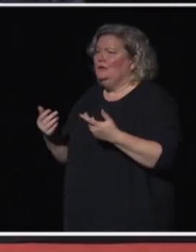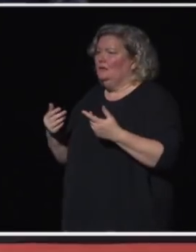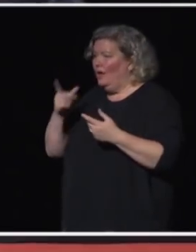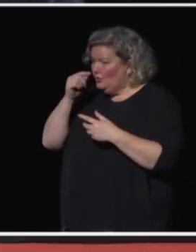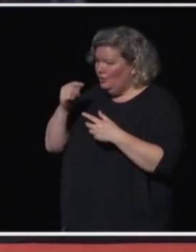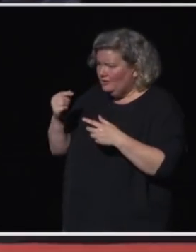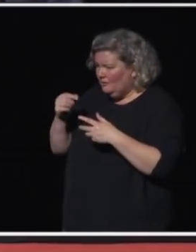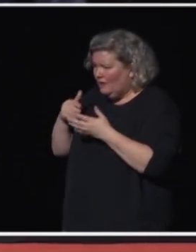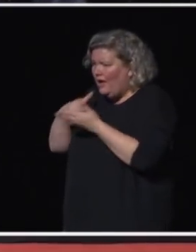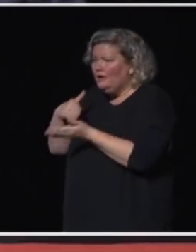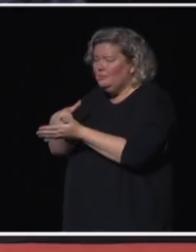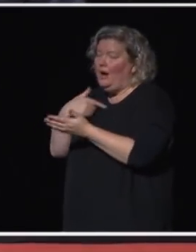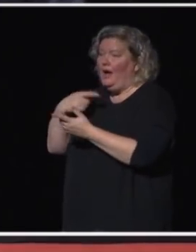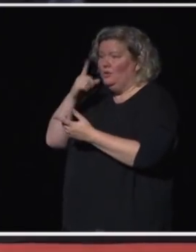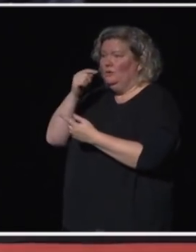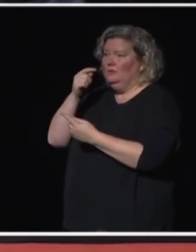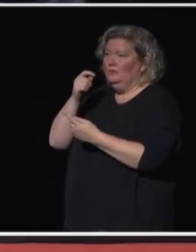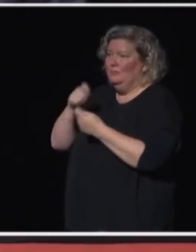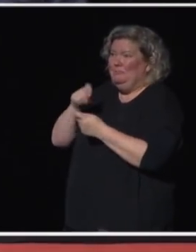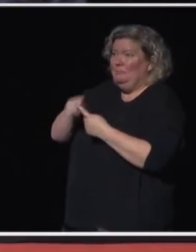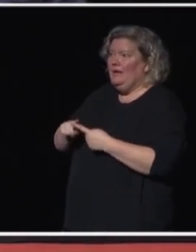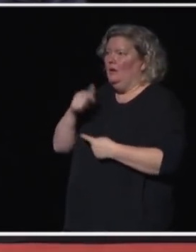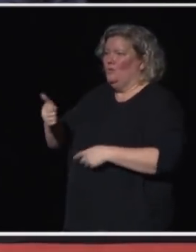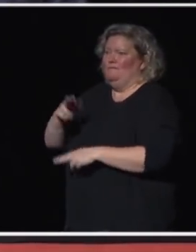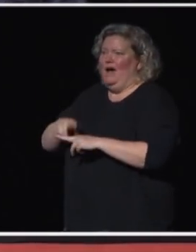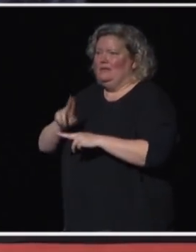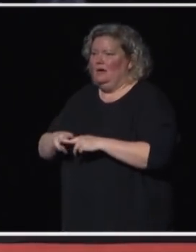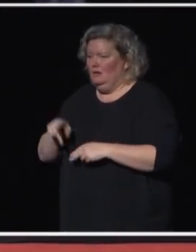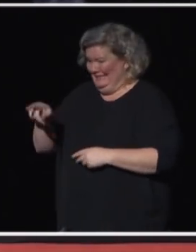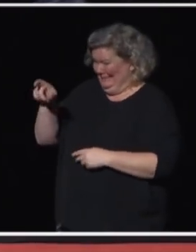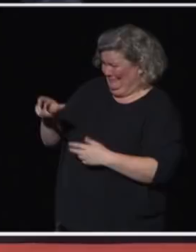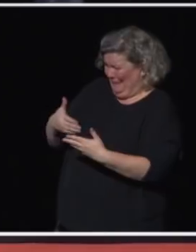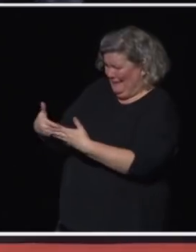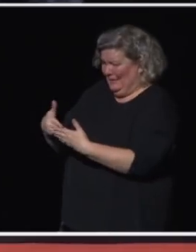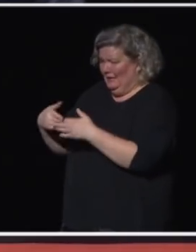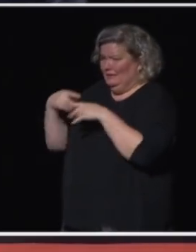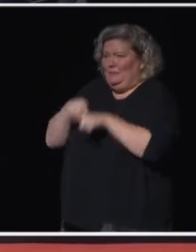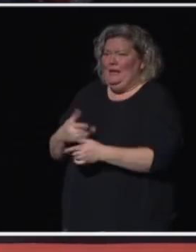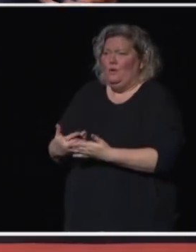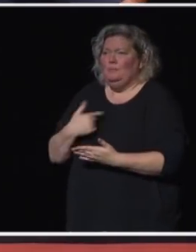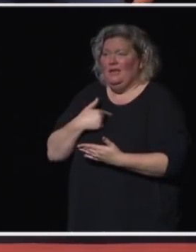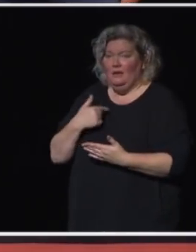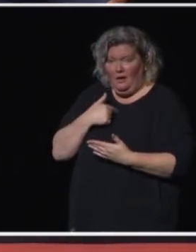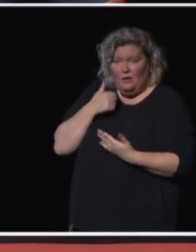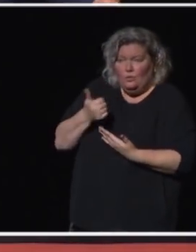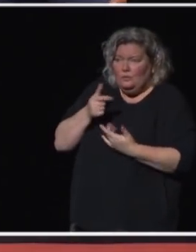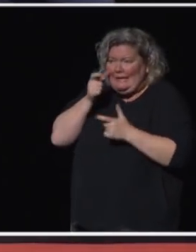I actually could do -- there was this thing that was dependant on me for life and I was not so bad caring for it.